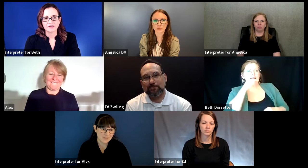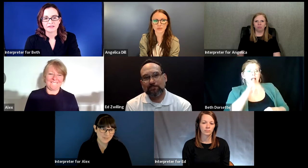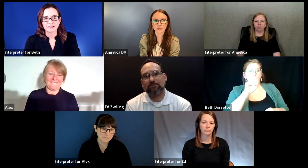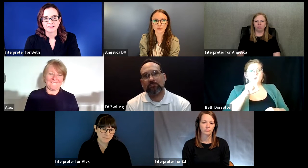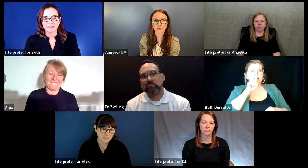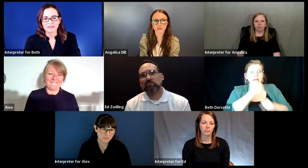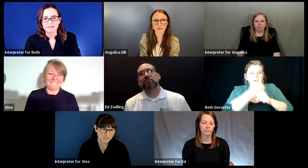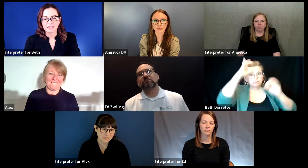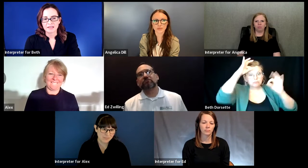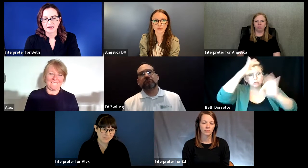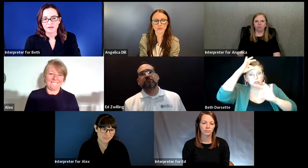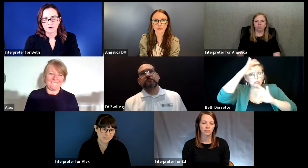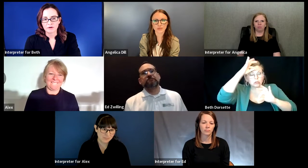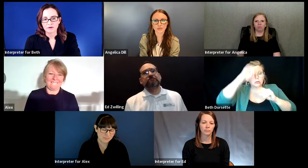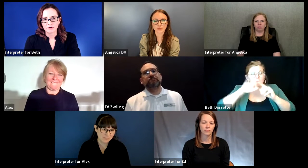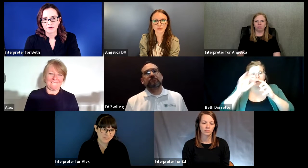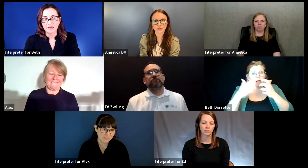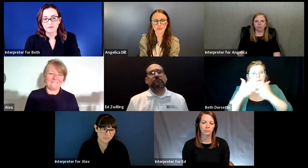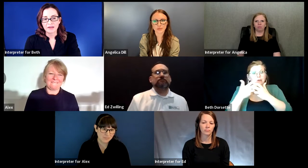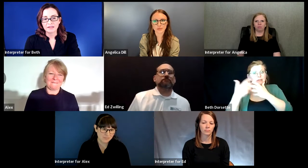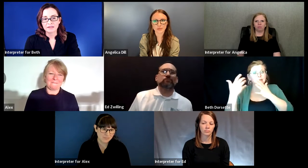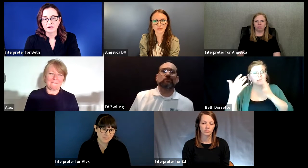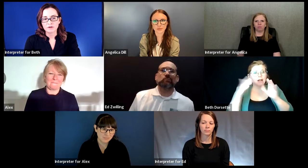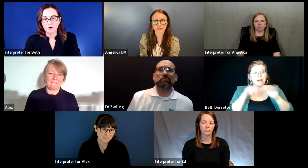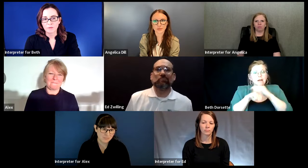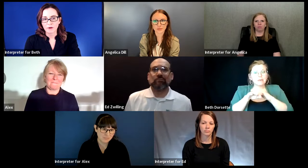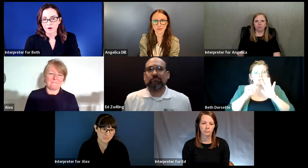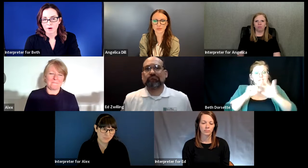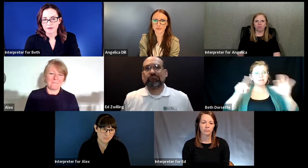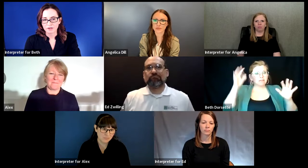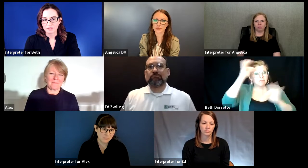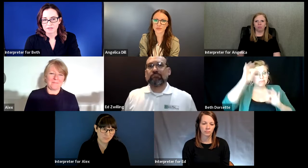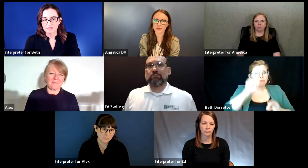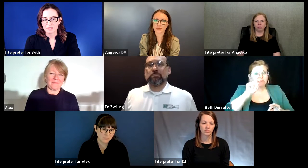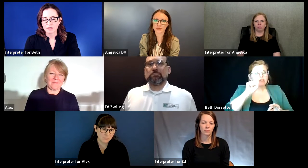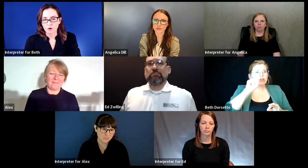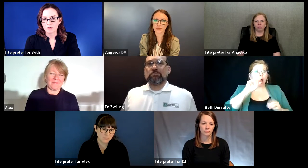And they said that either they didn't know about the accommodations, they didn't know